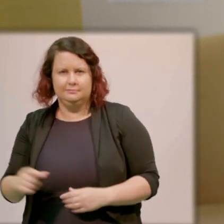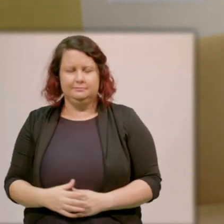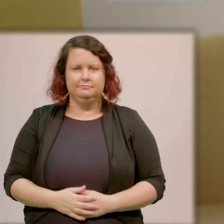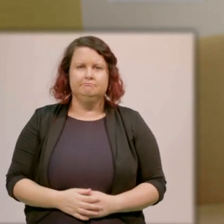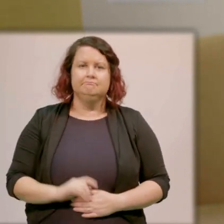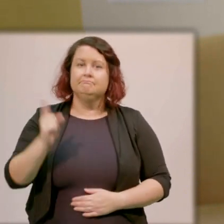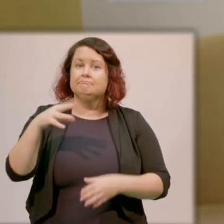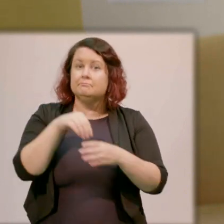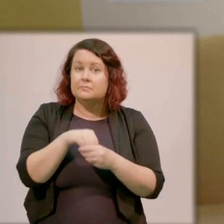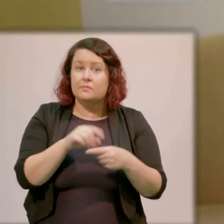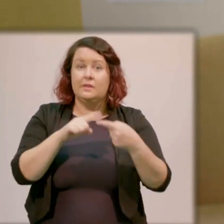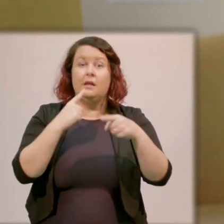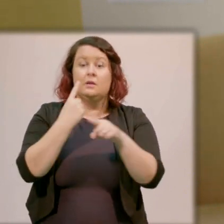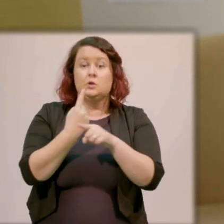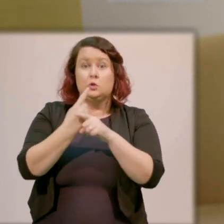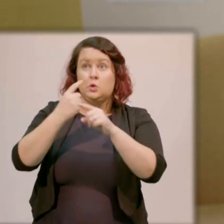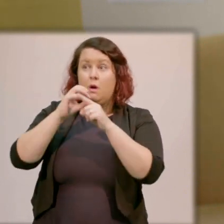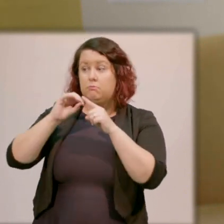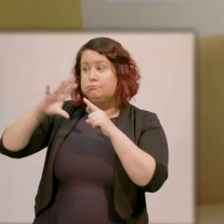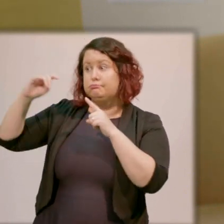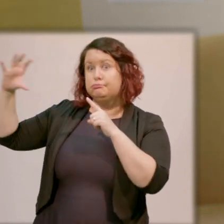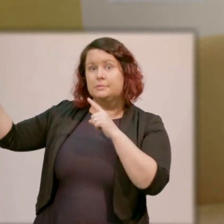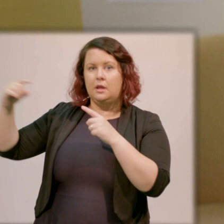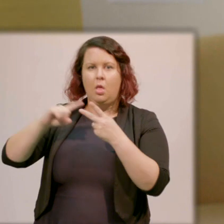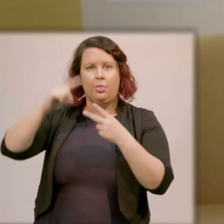Language features in comics and cartoon strips include speech as speech bubbles,